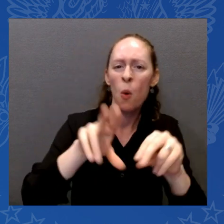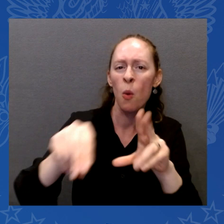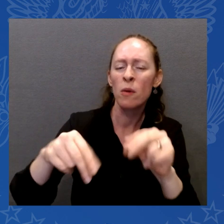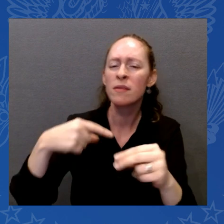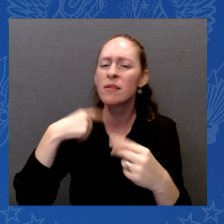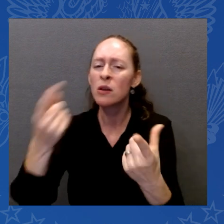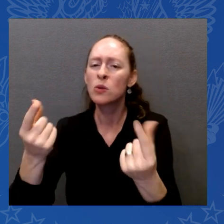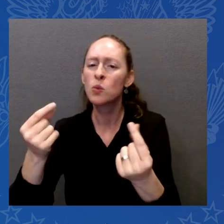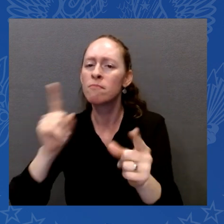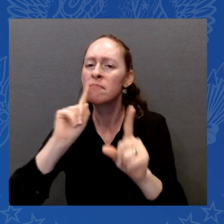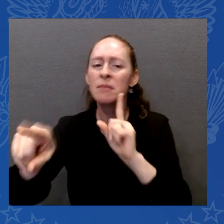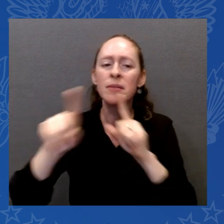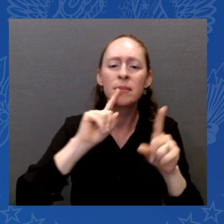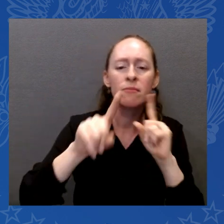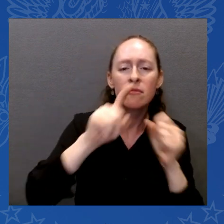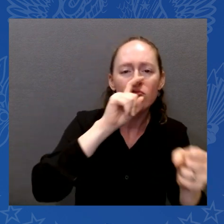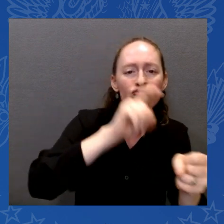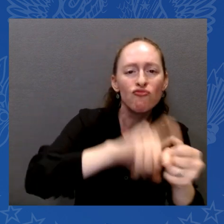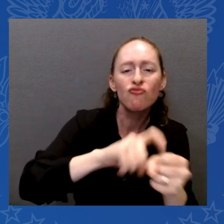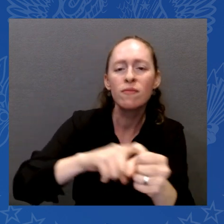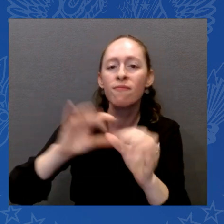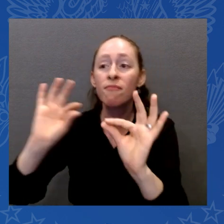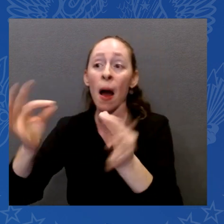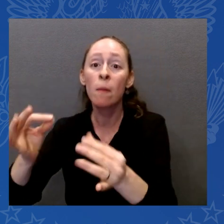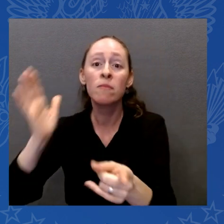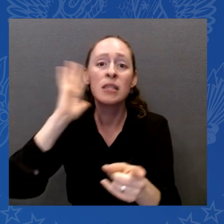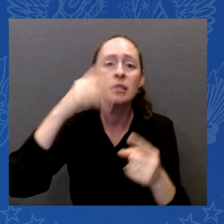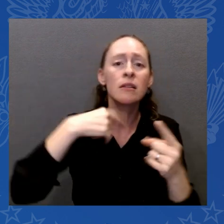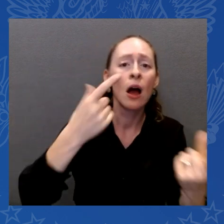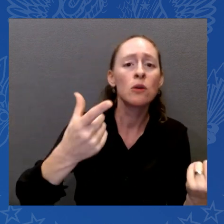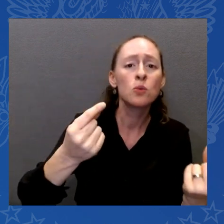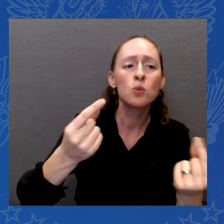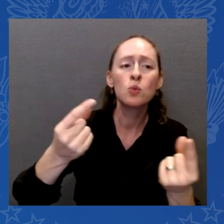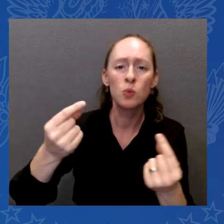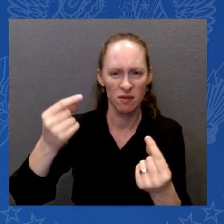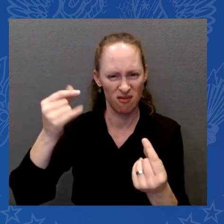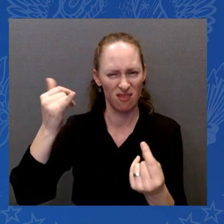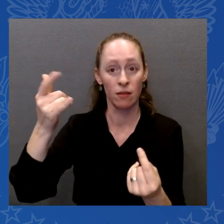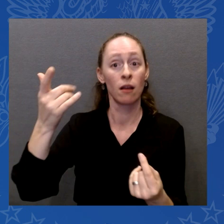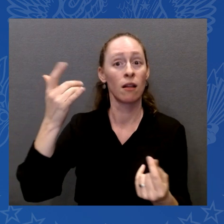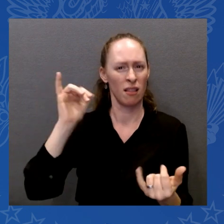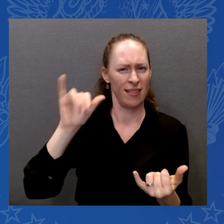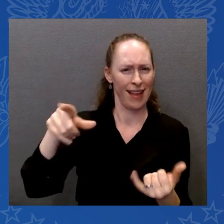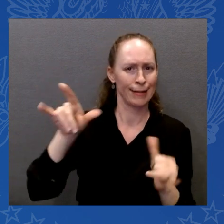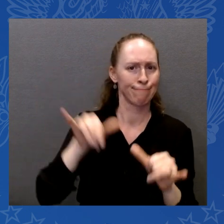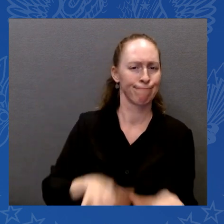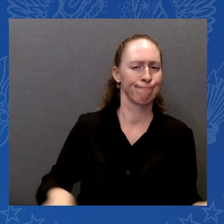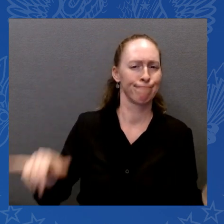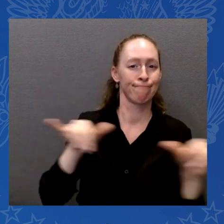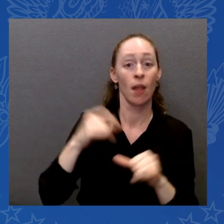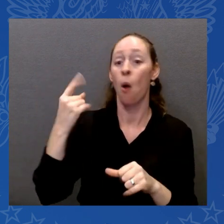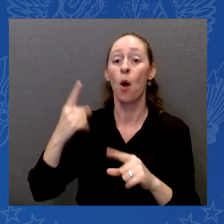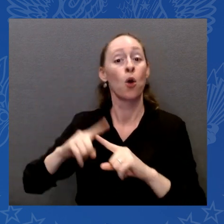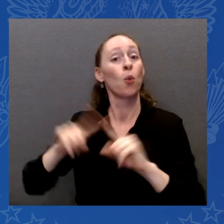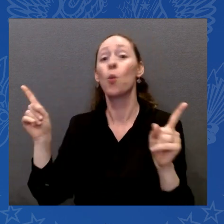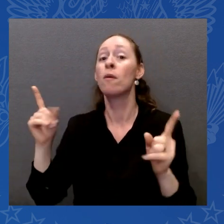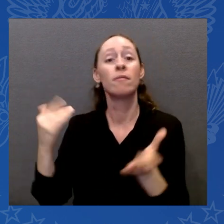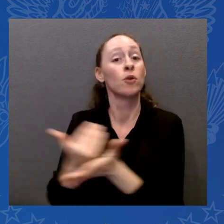What is new now, however, is that antiabortion policy makers have been granted a green light to outwardly